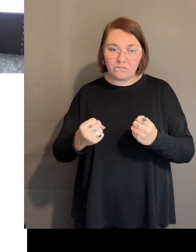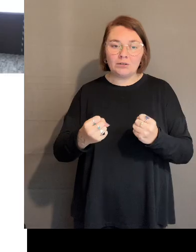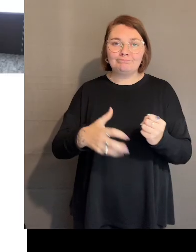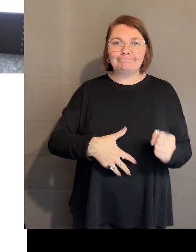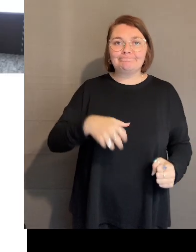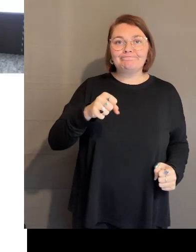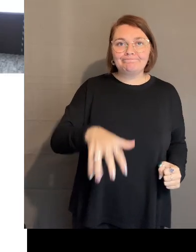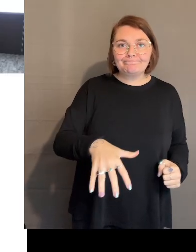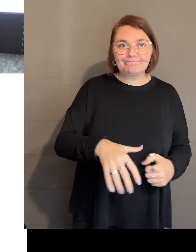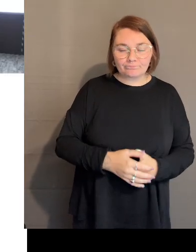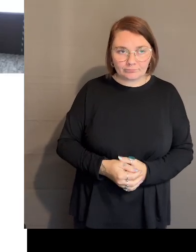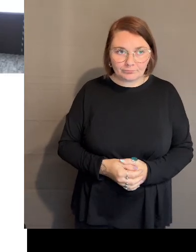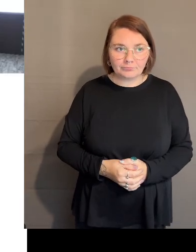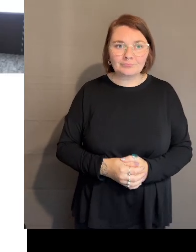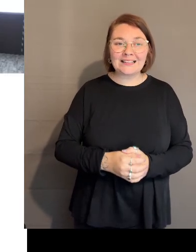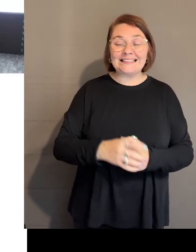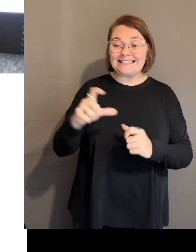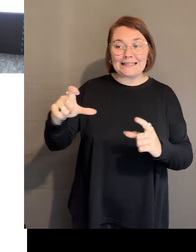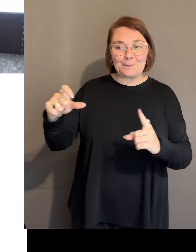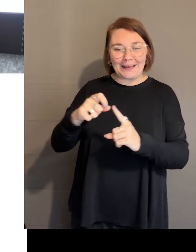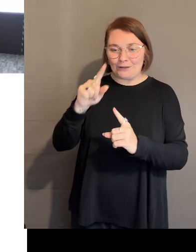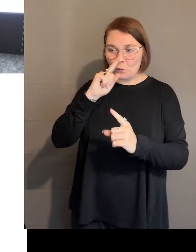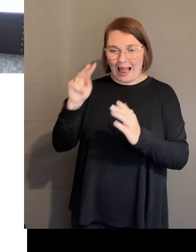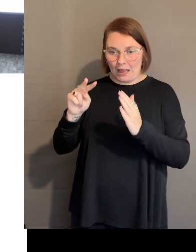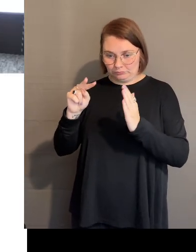This doesn't apply to CP.